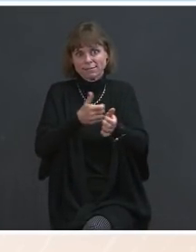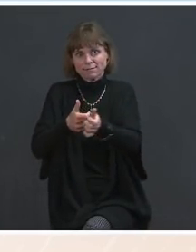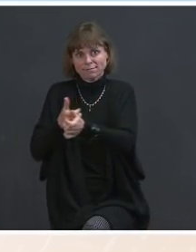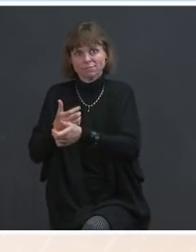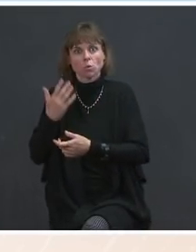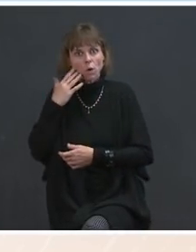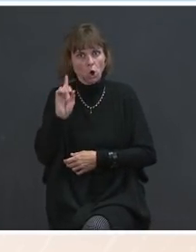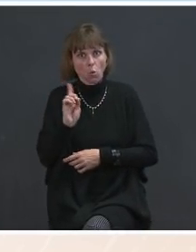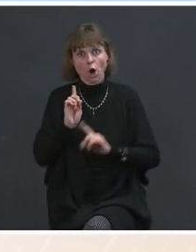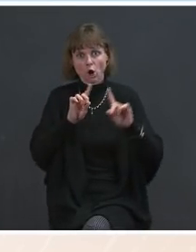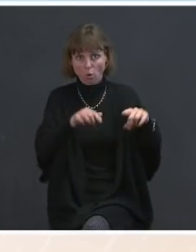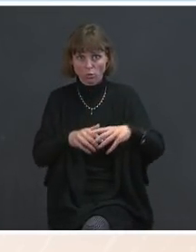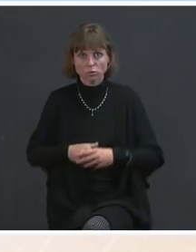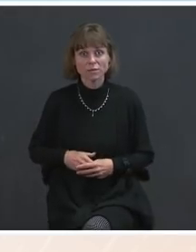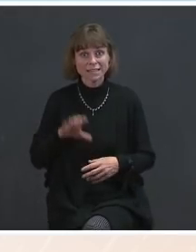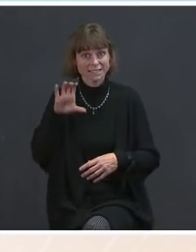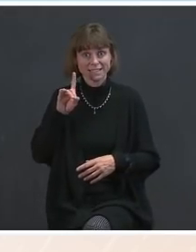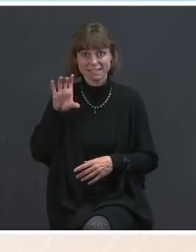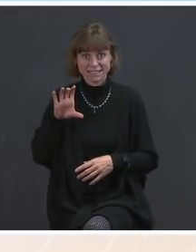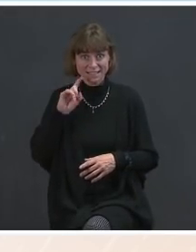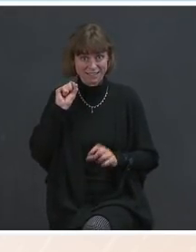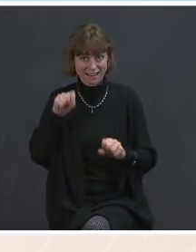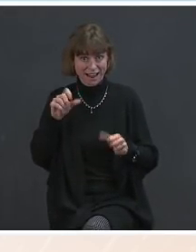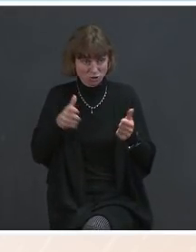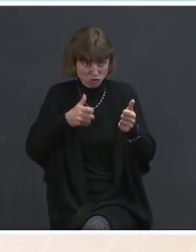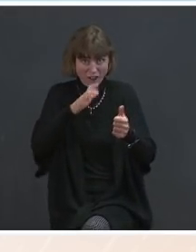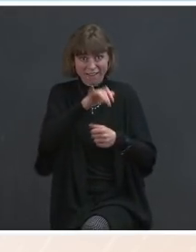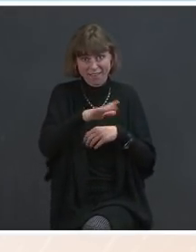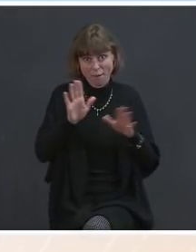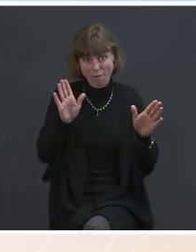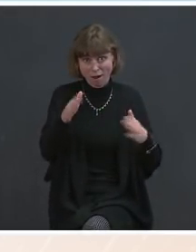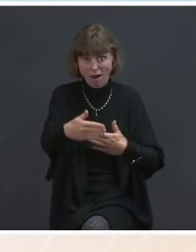And if there are -- you know, we work to ensure